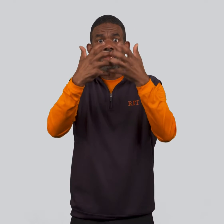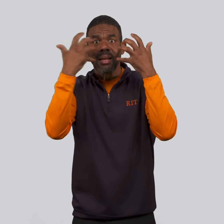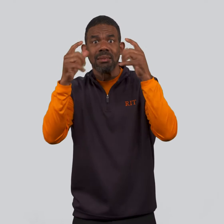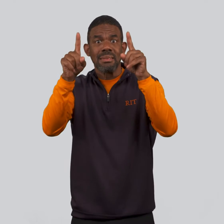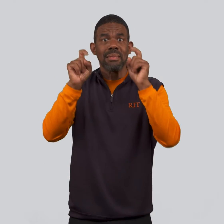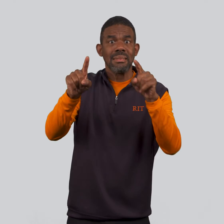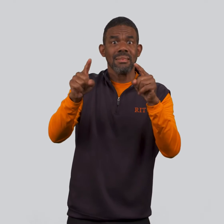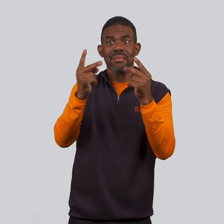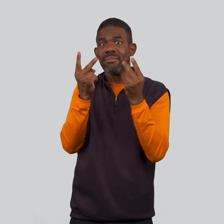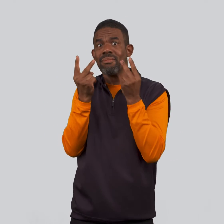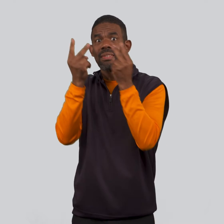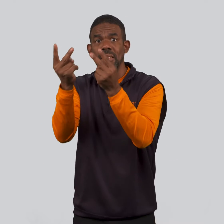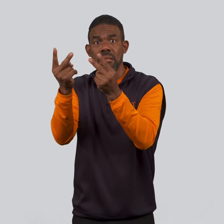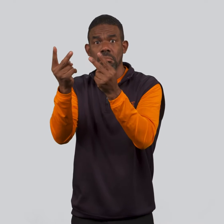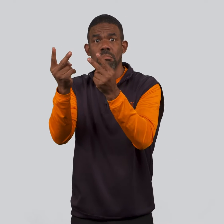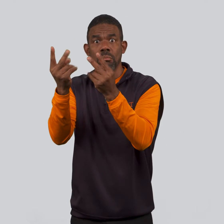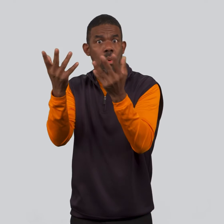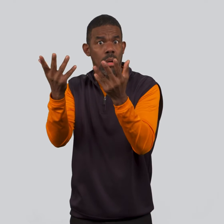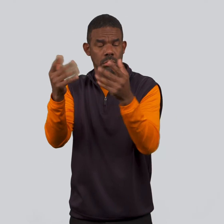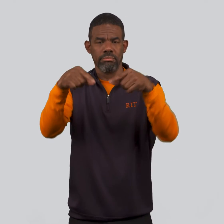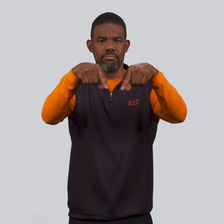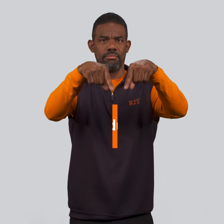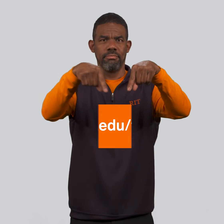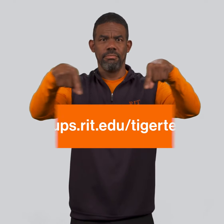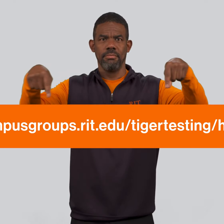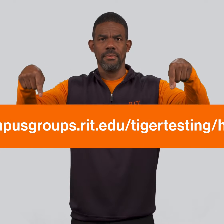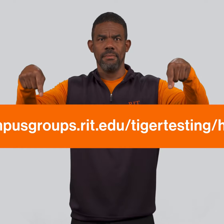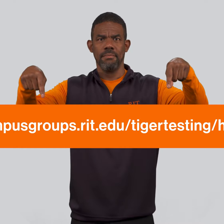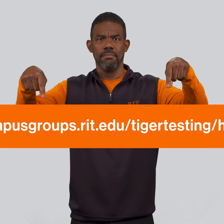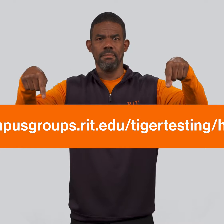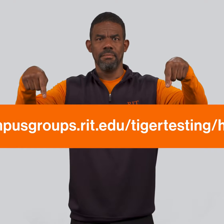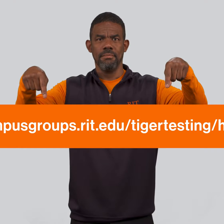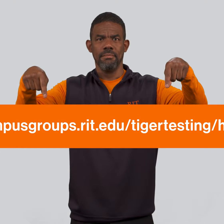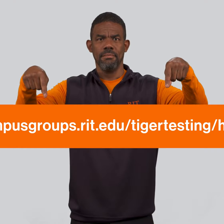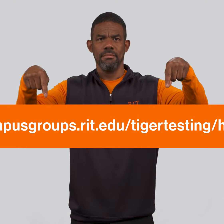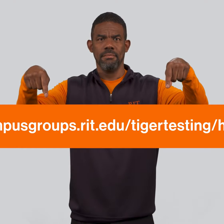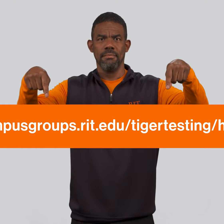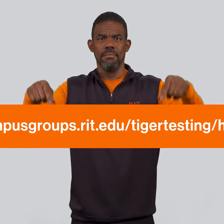More information about Tiger Testing is available online.